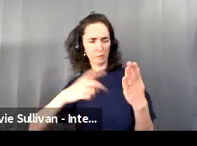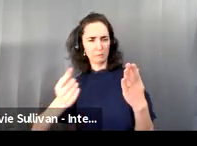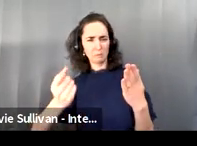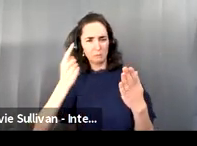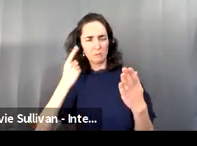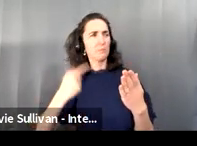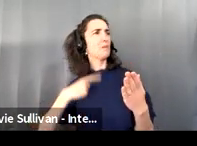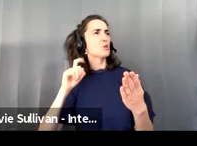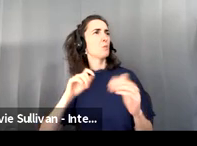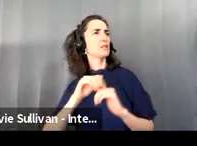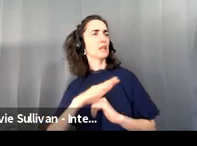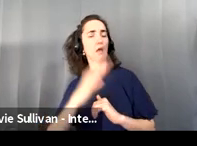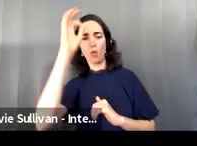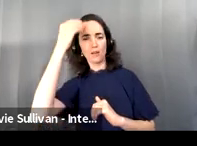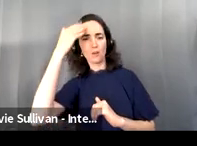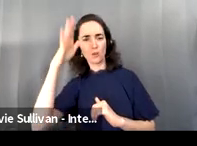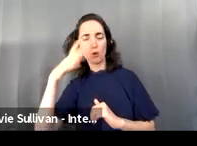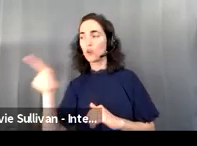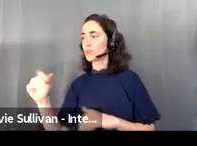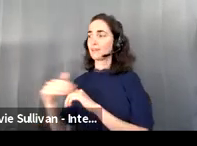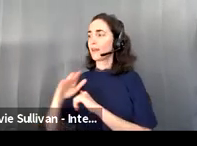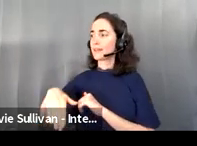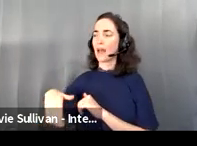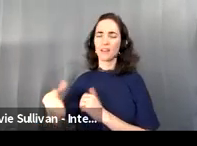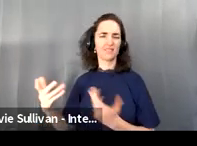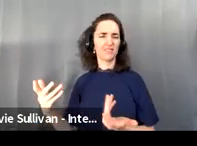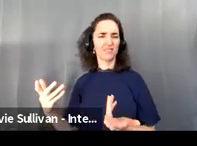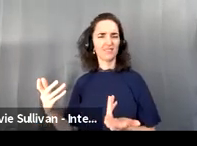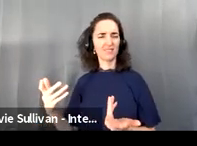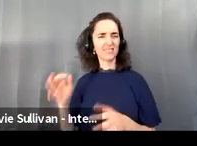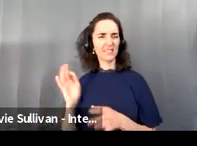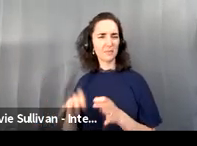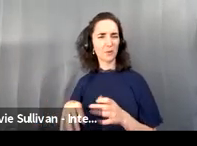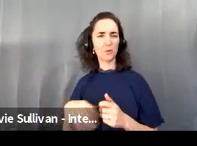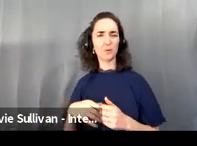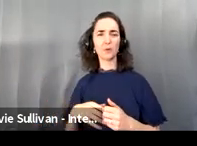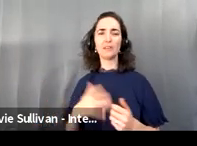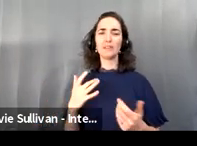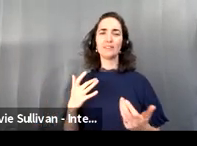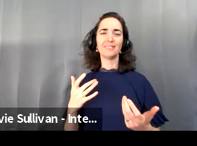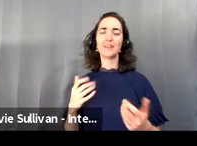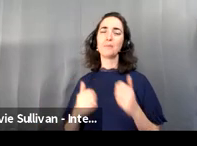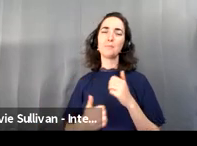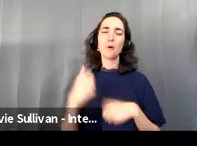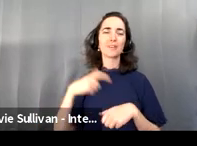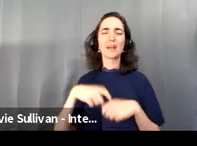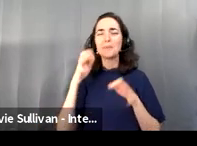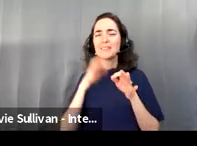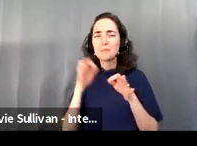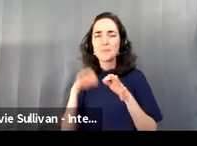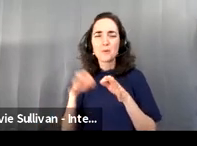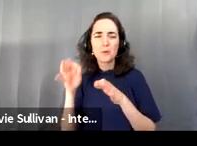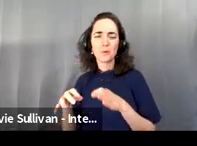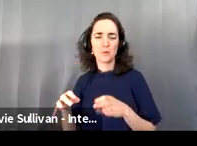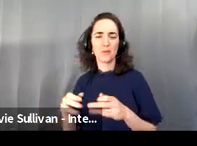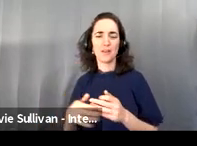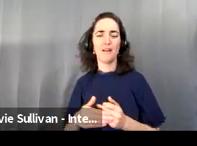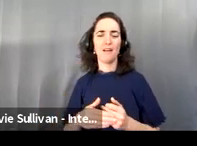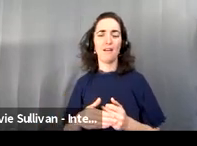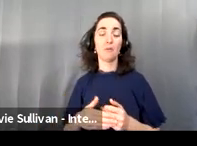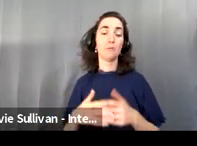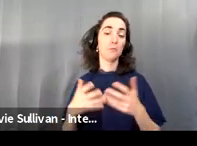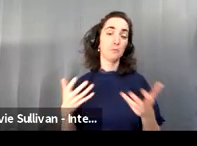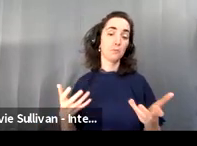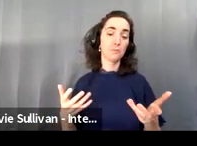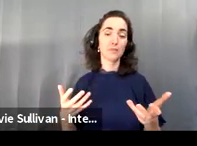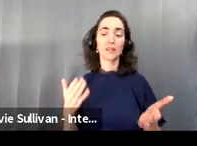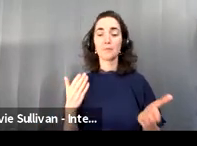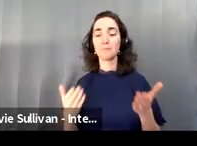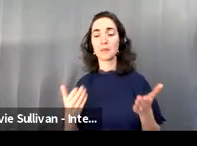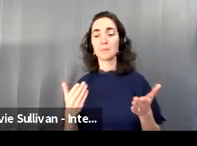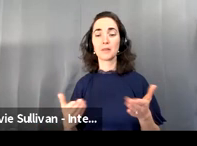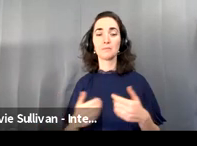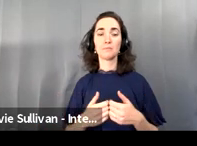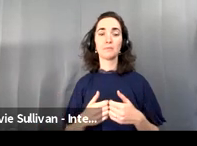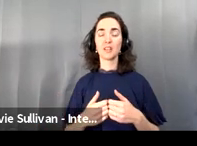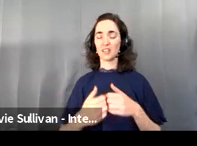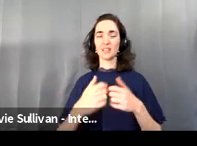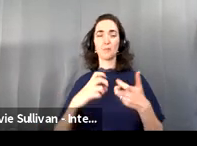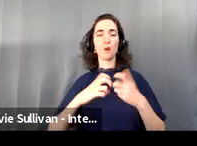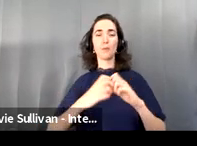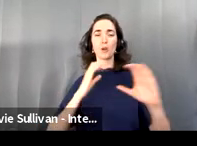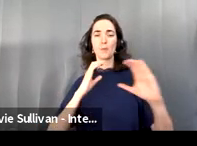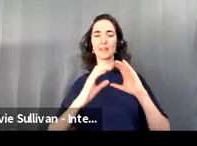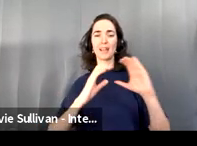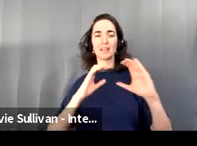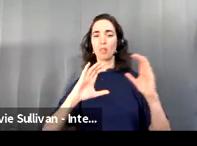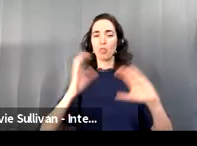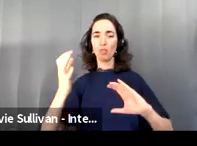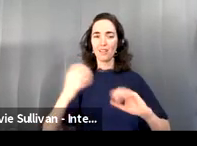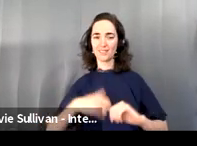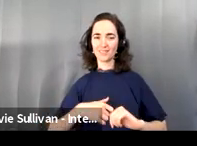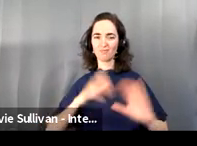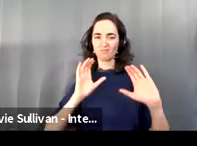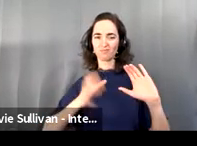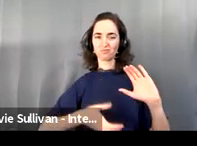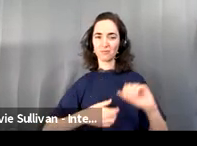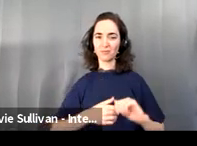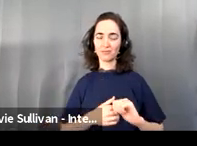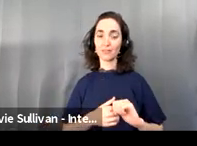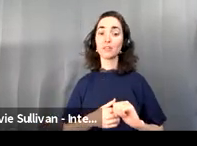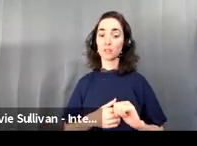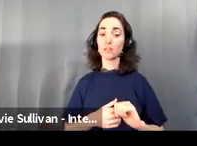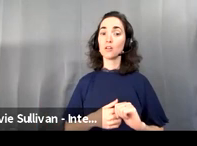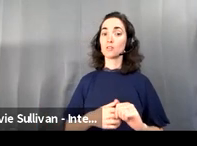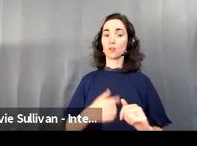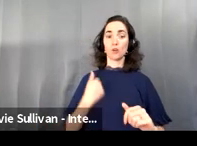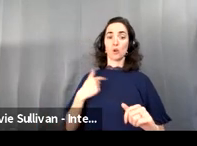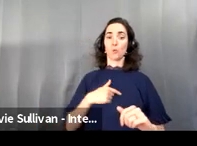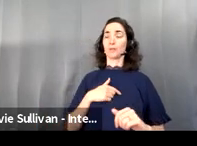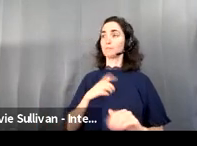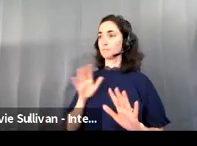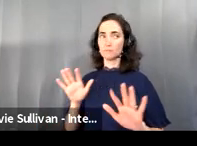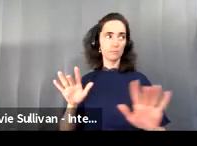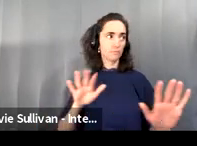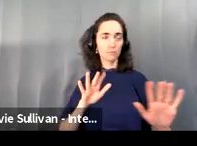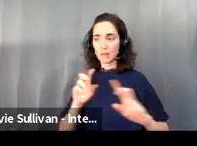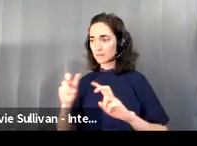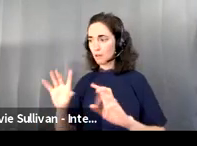needed to submit, or they just haven't submitted yet, it can, a lot of times it's just very simple things, or it could be just something where there's an issue with the communication and so a lot of times, you can actually quickly very easily go in and,